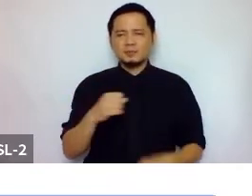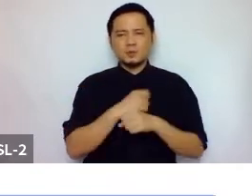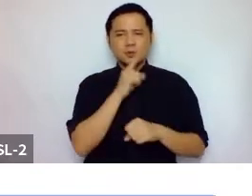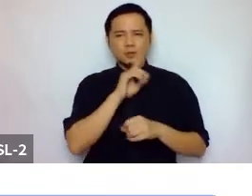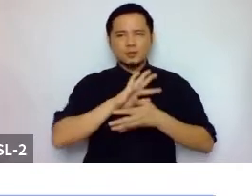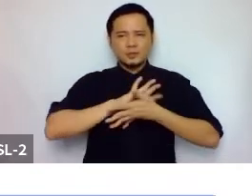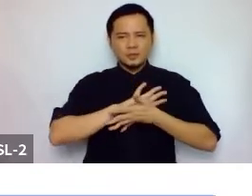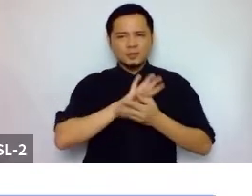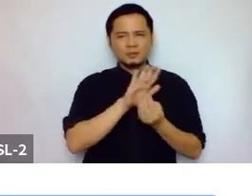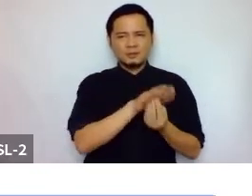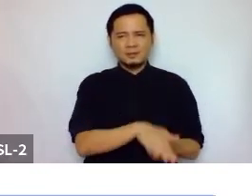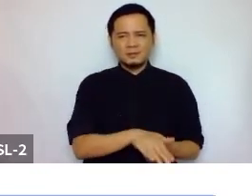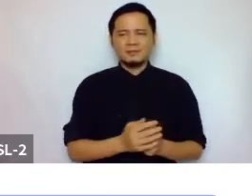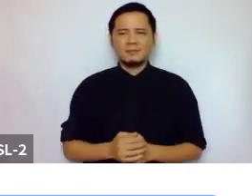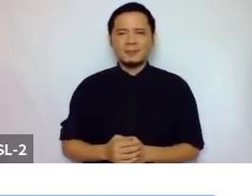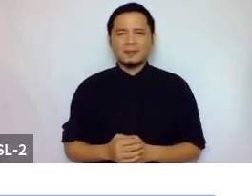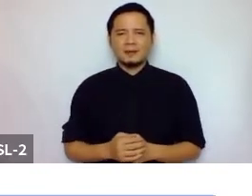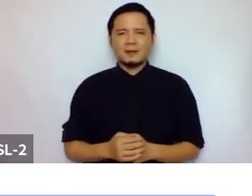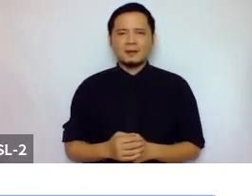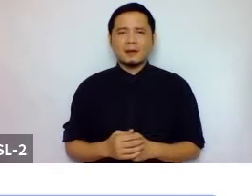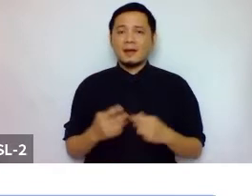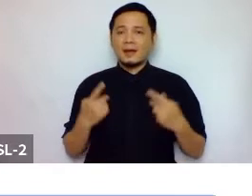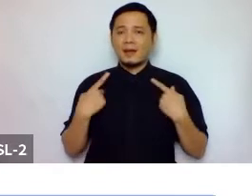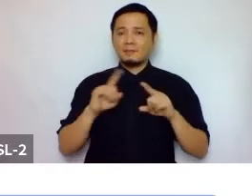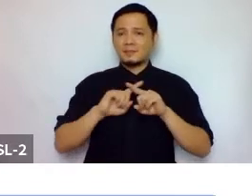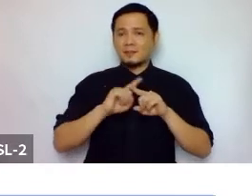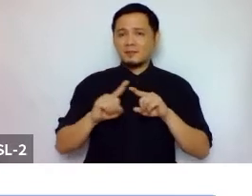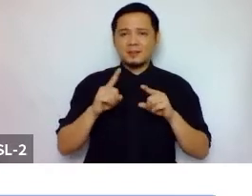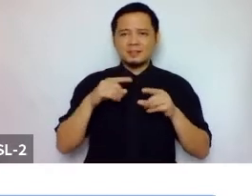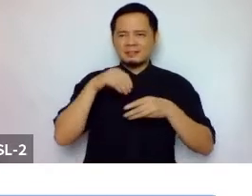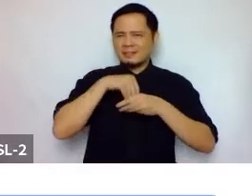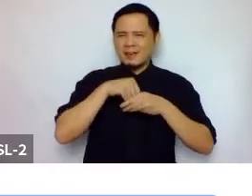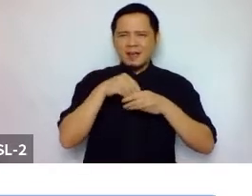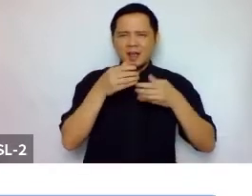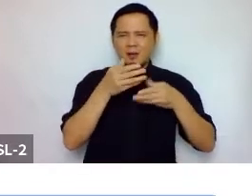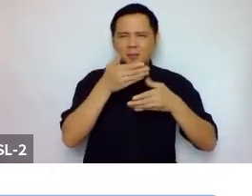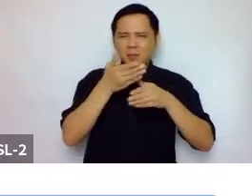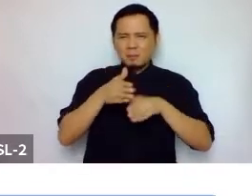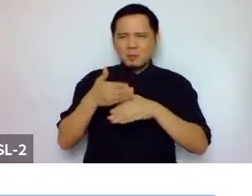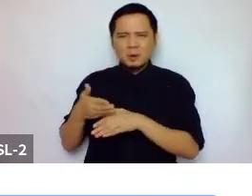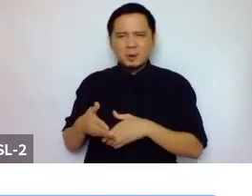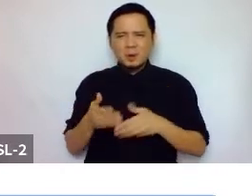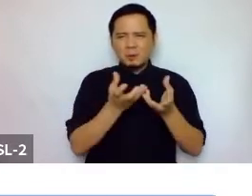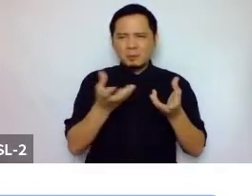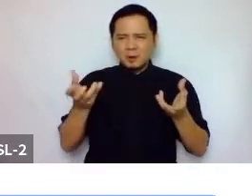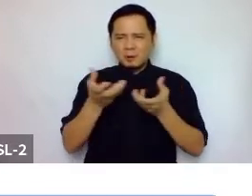This Act A has different parts. So first you will see the column vaccine.